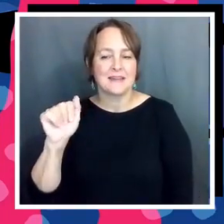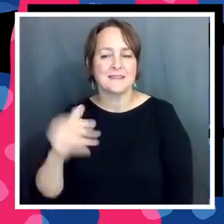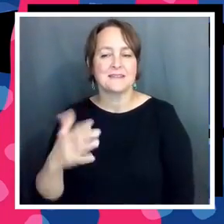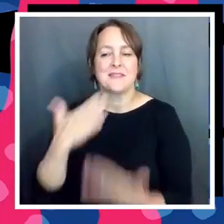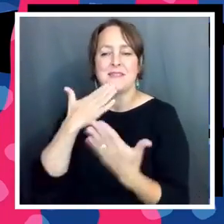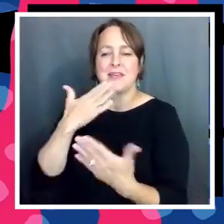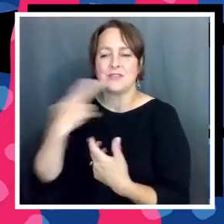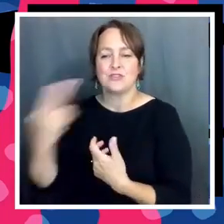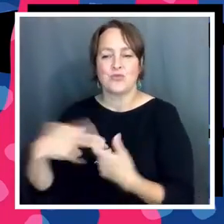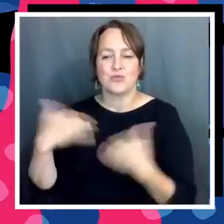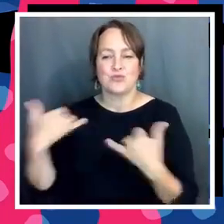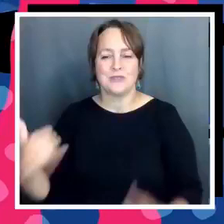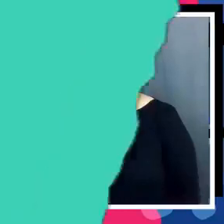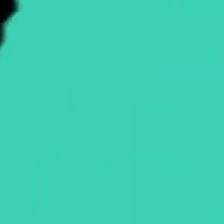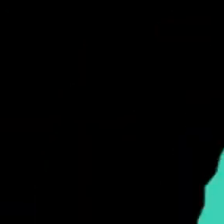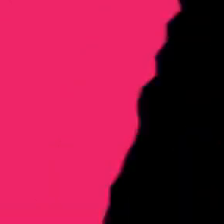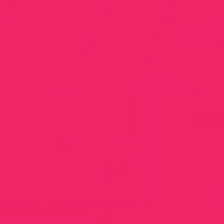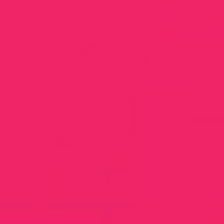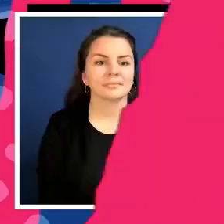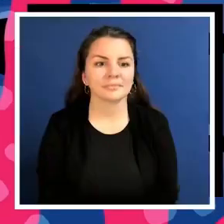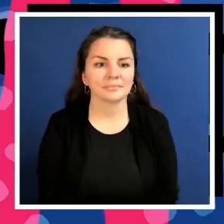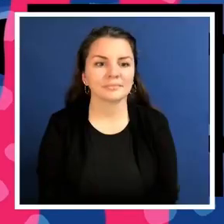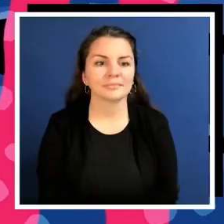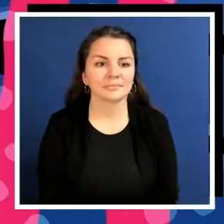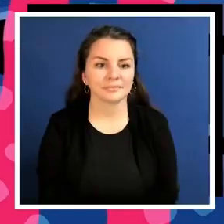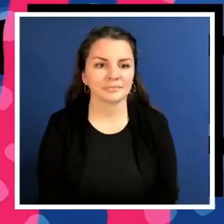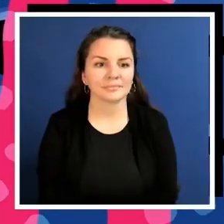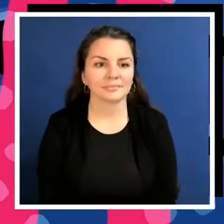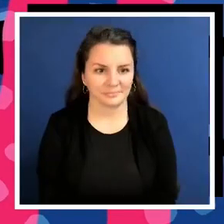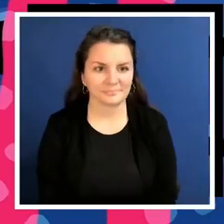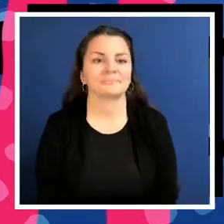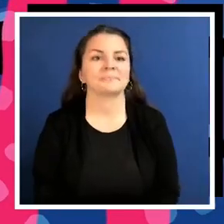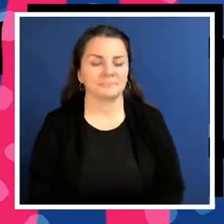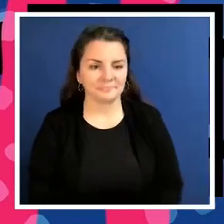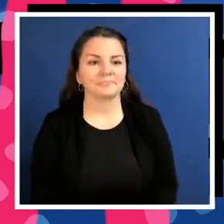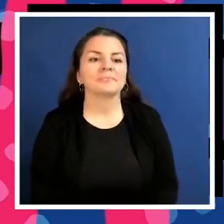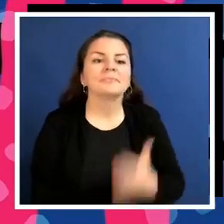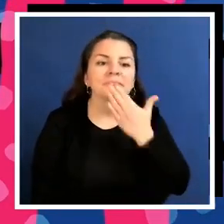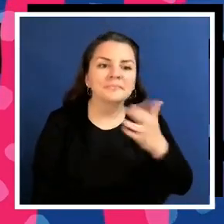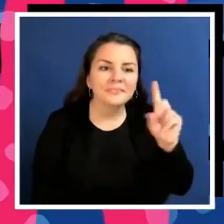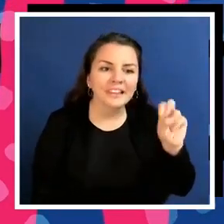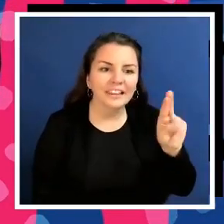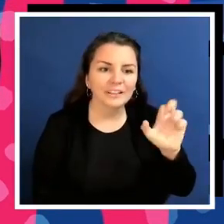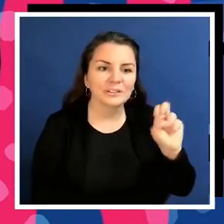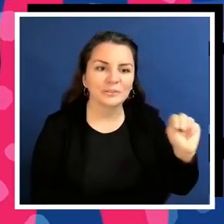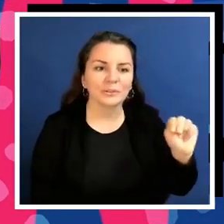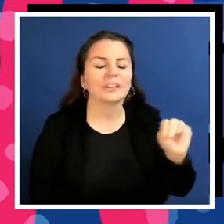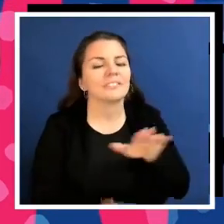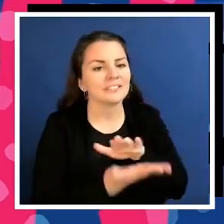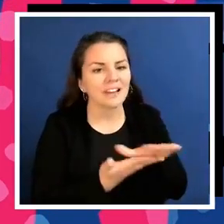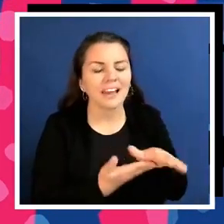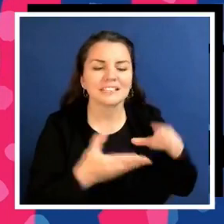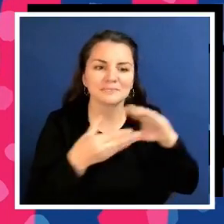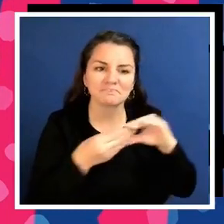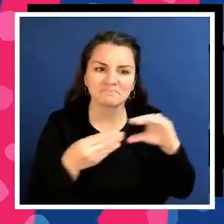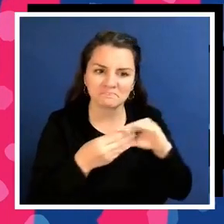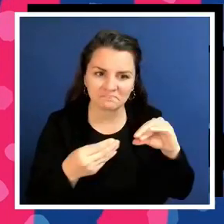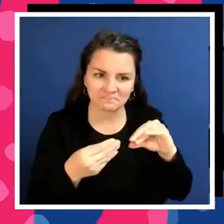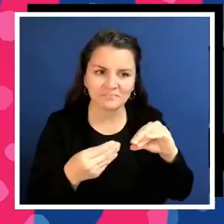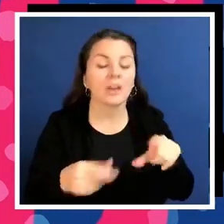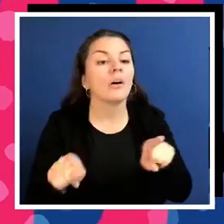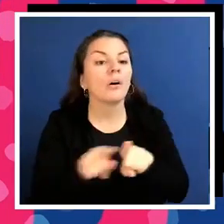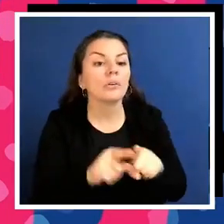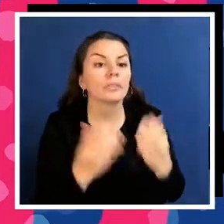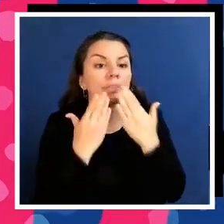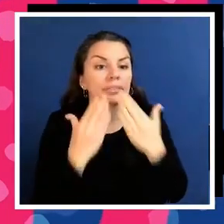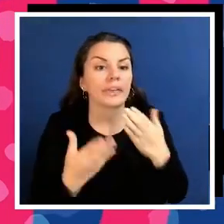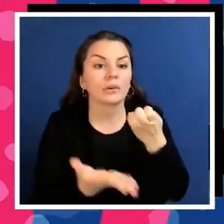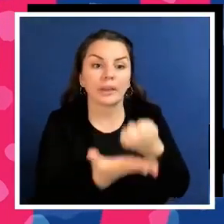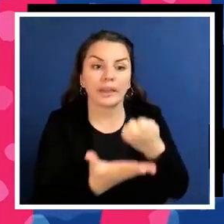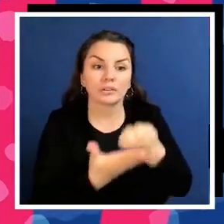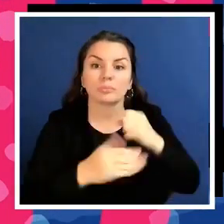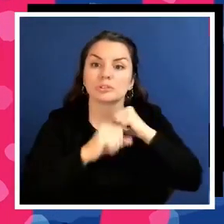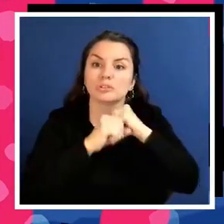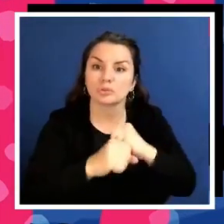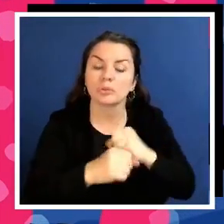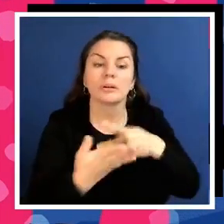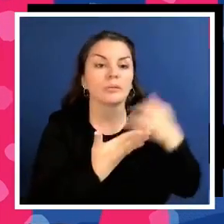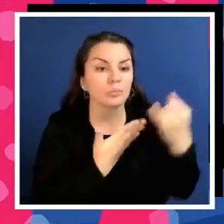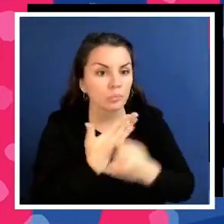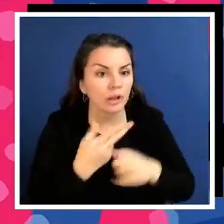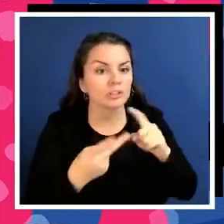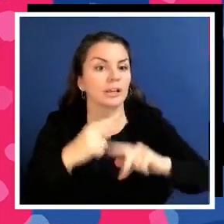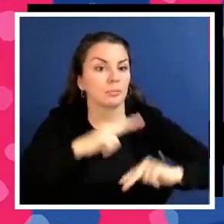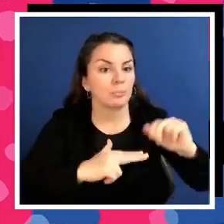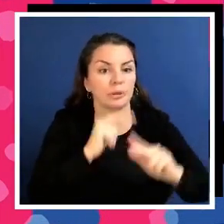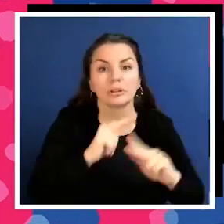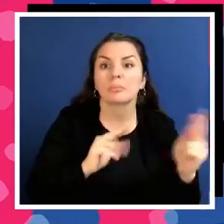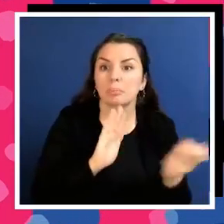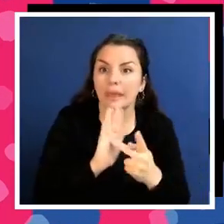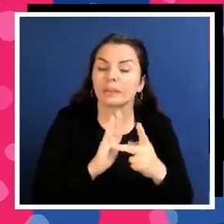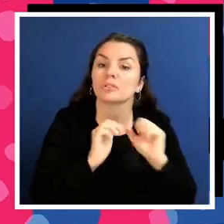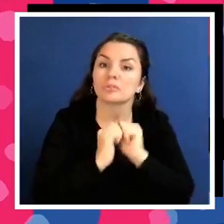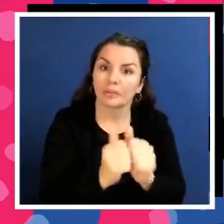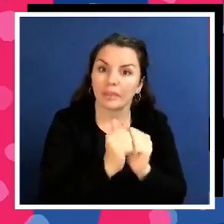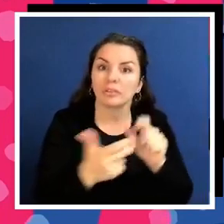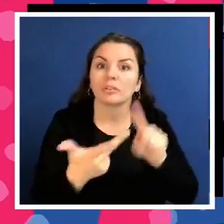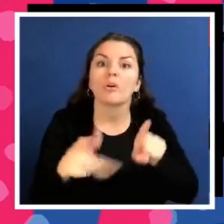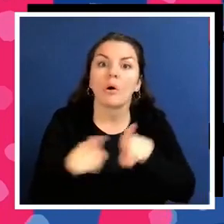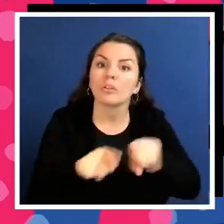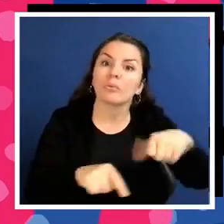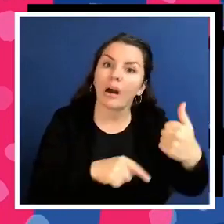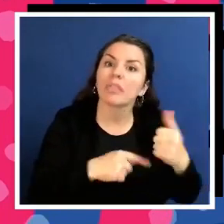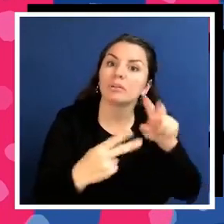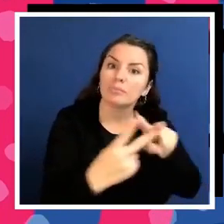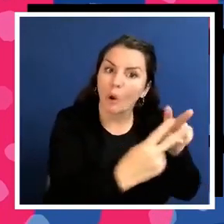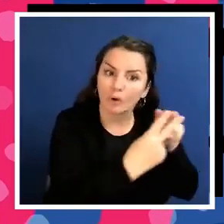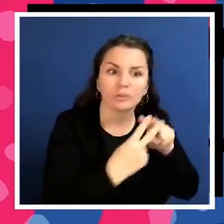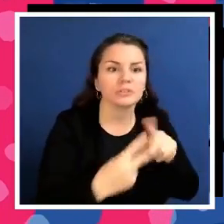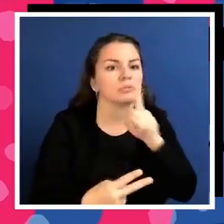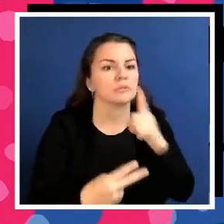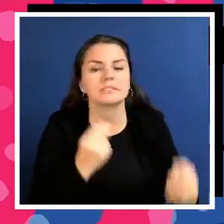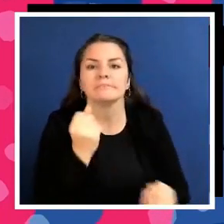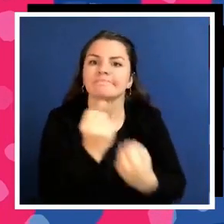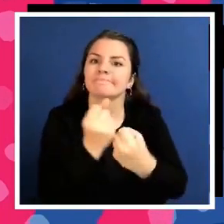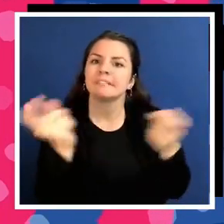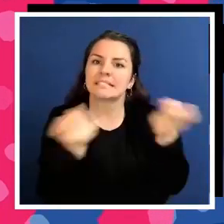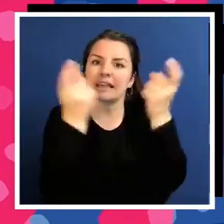WEAVAVE HONORED TO BE JOINED BY